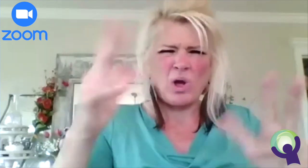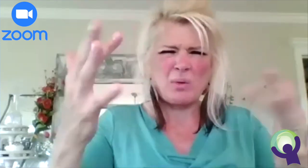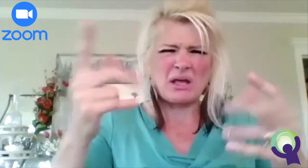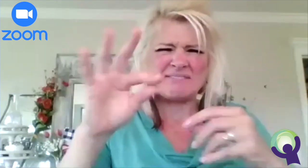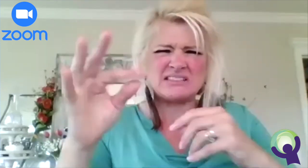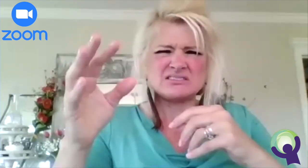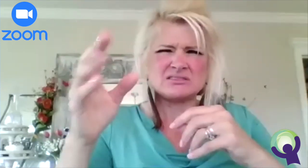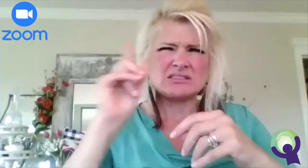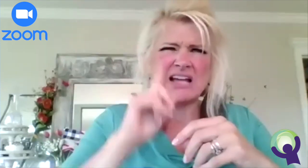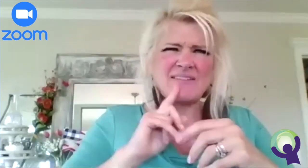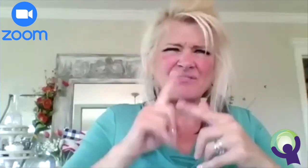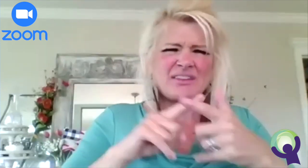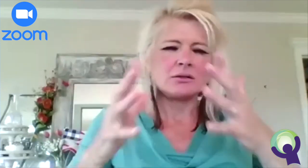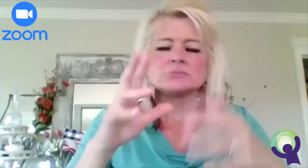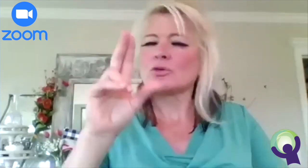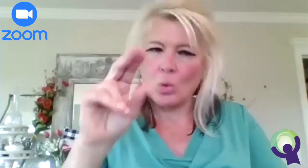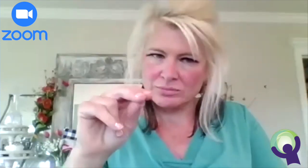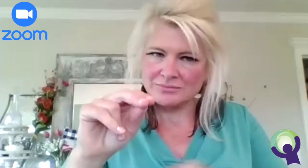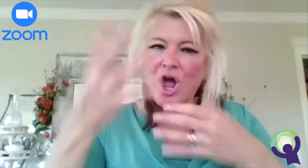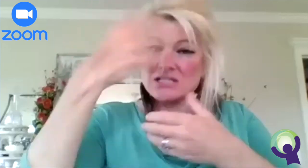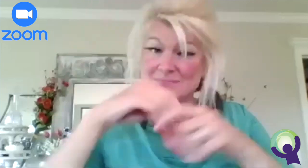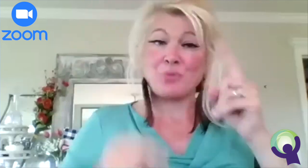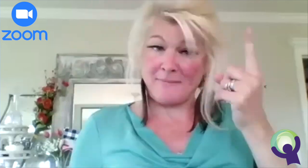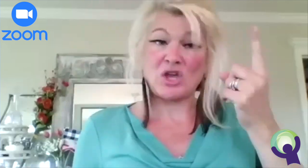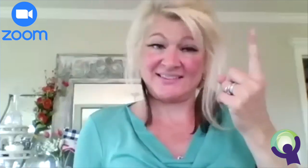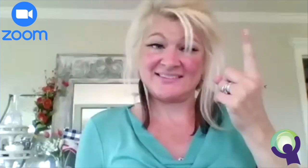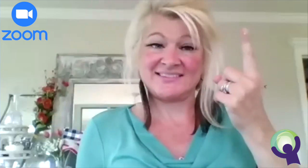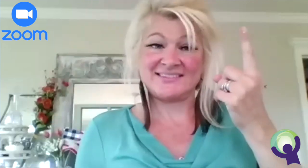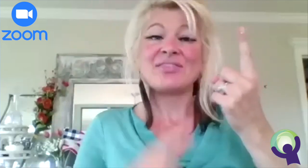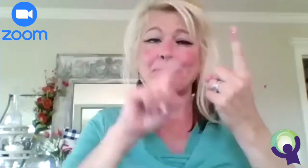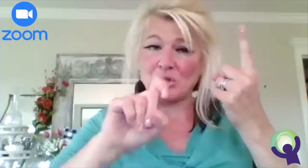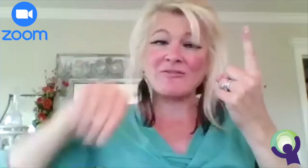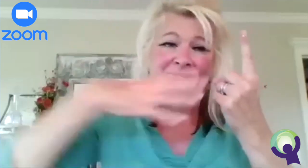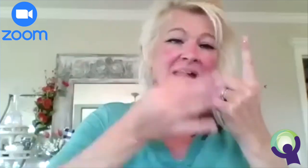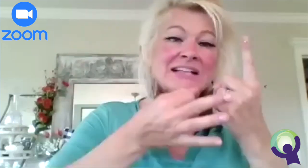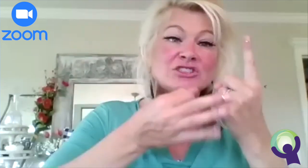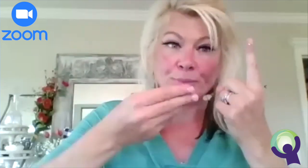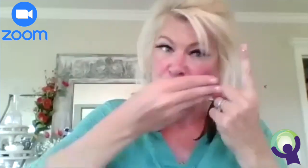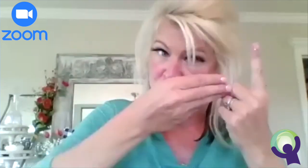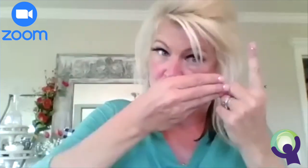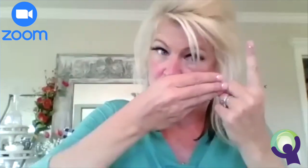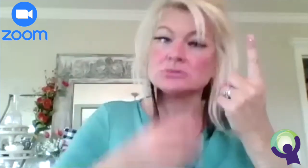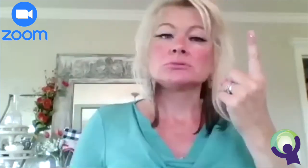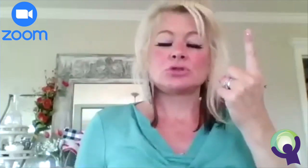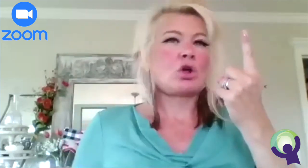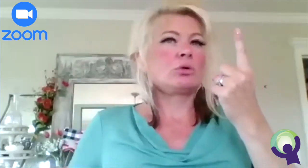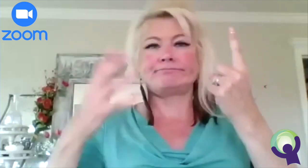They might think, wait a minute they're deaf first and you have to tell them, no they're